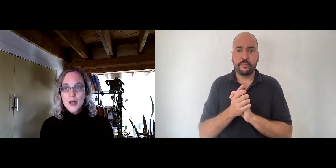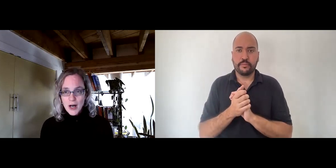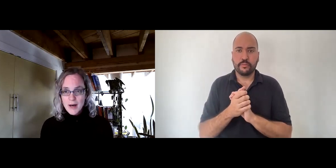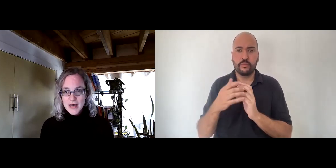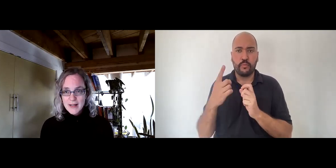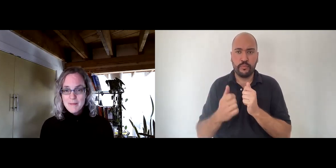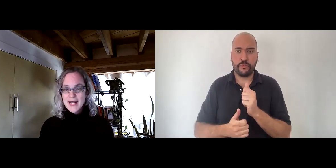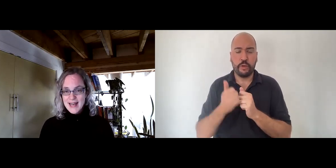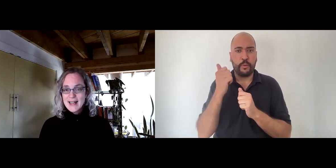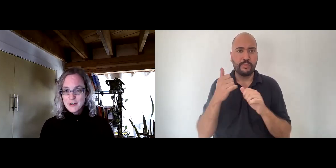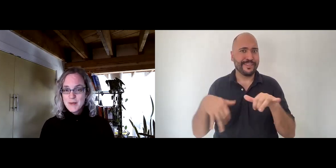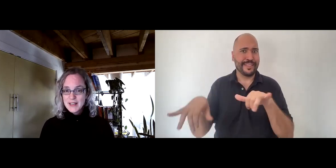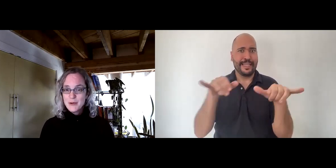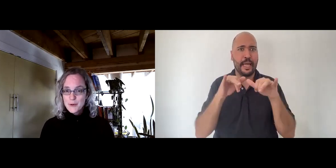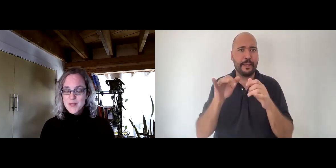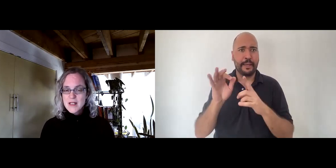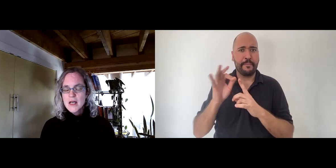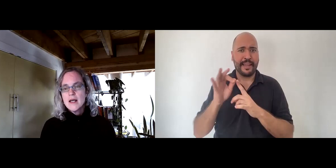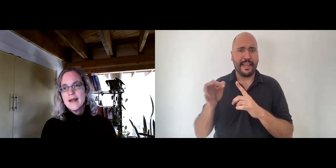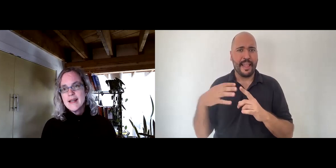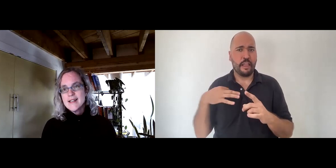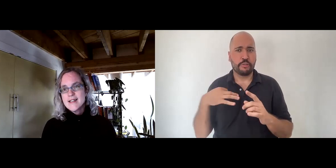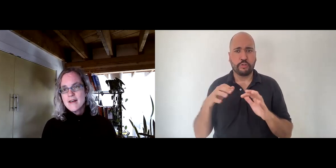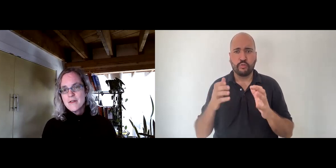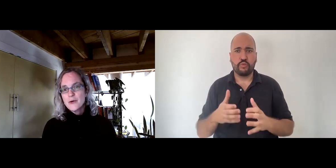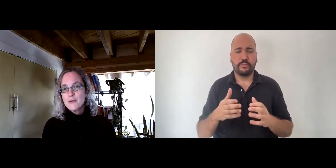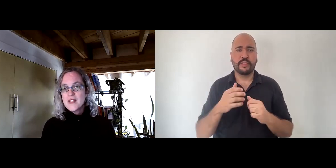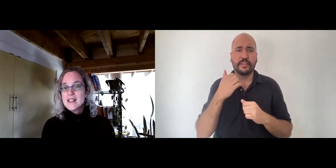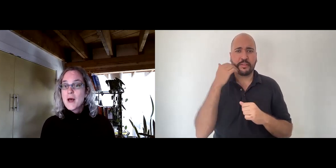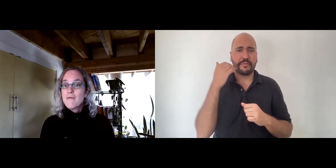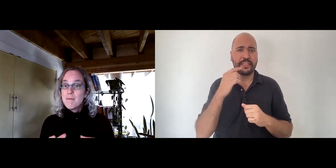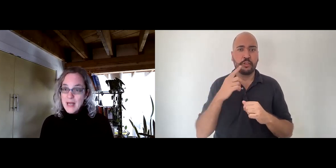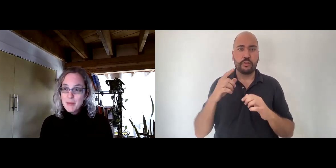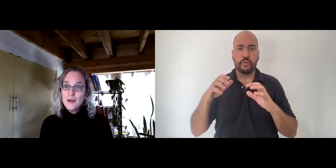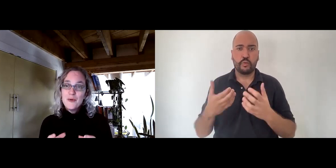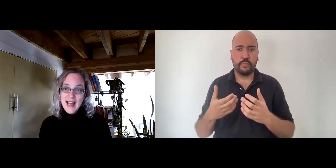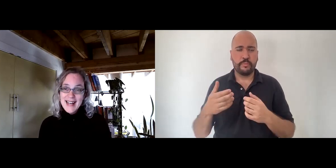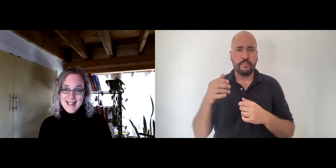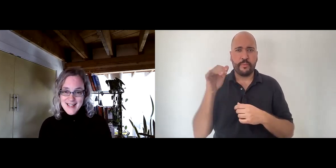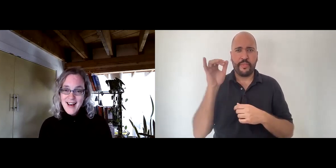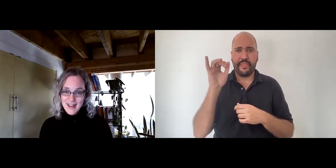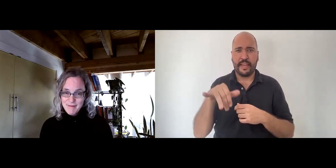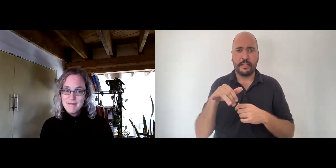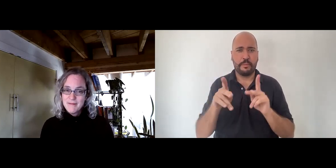most common Medicaid eligibility groups is the group that's people who get SSI.